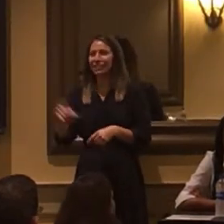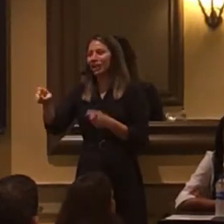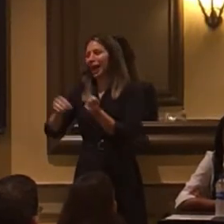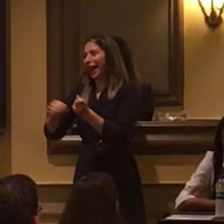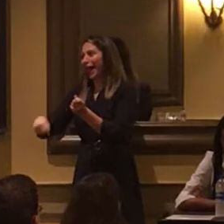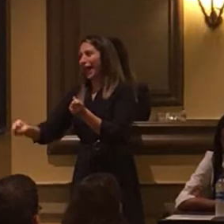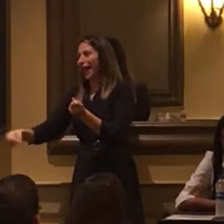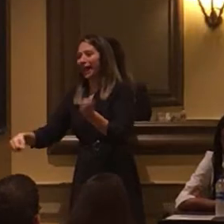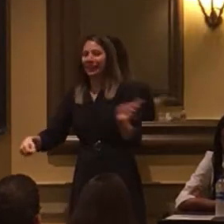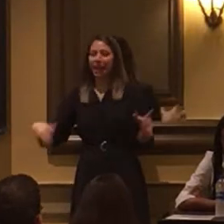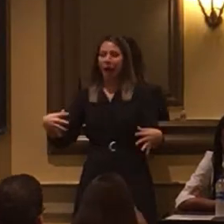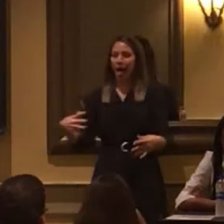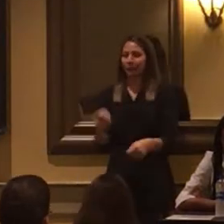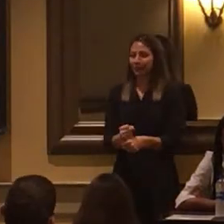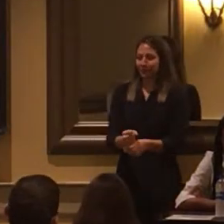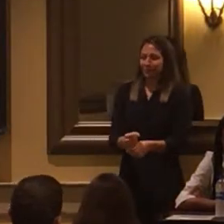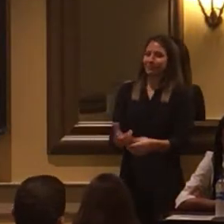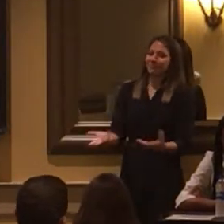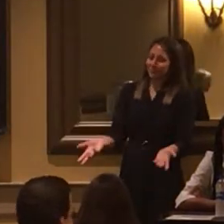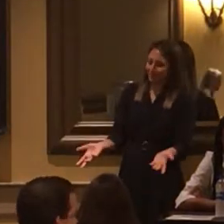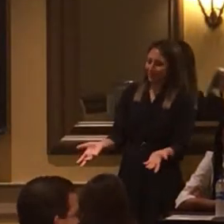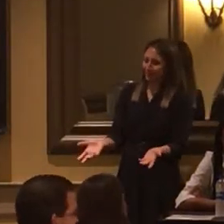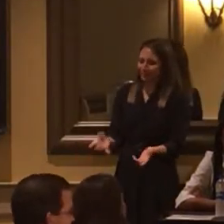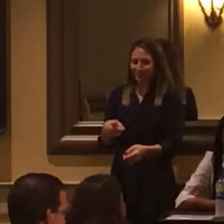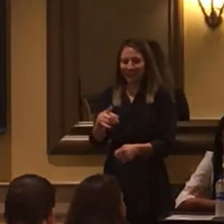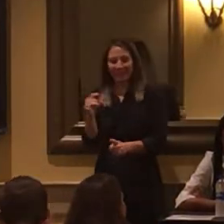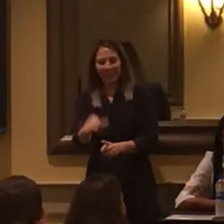Nailed it.